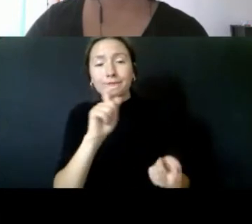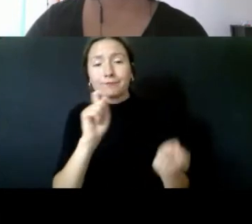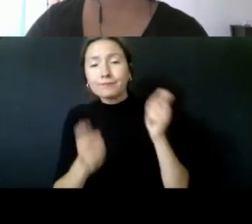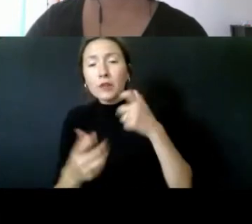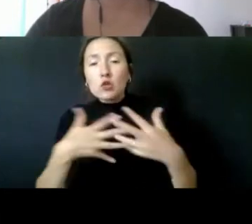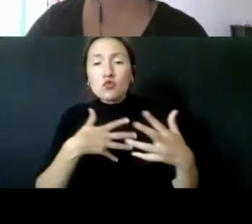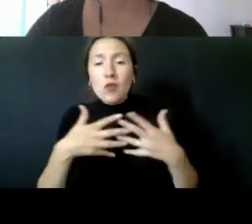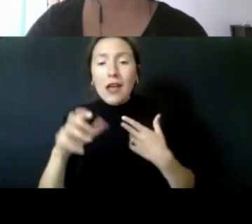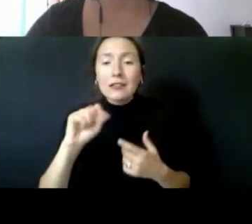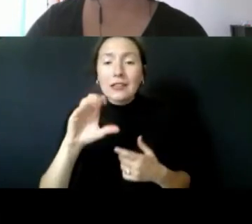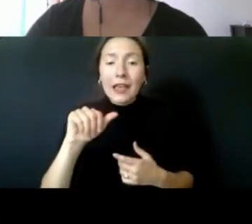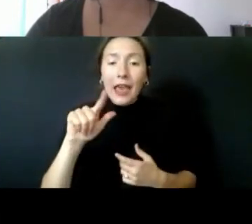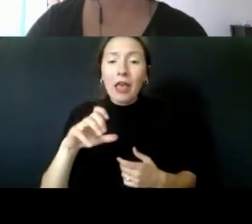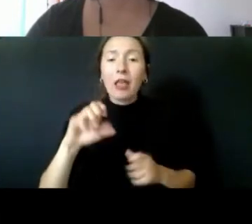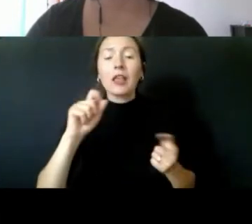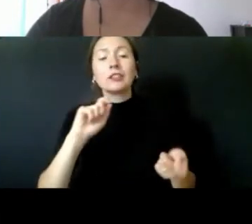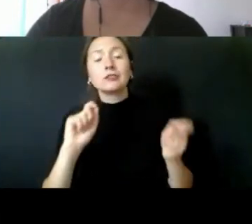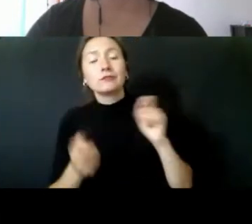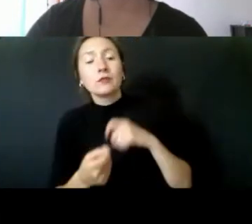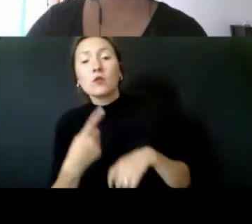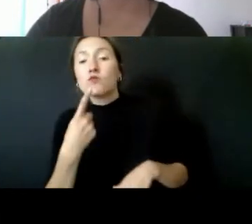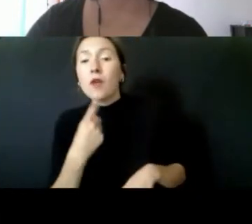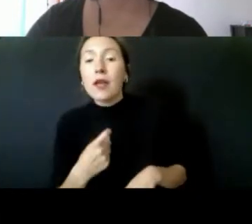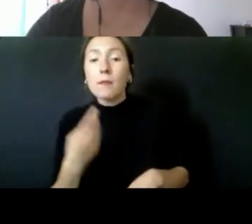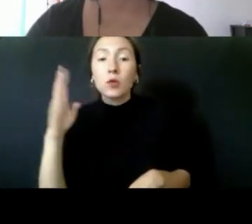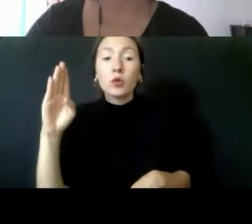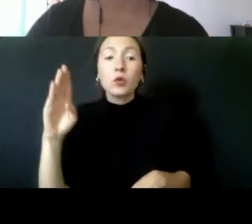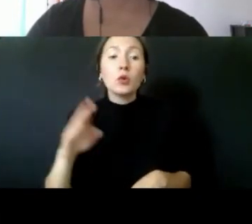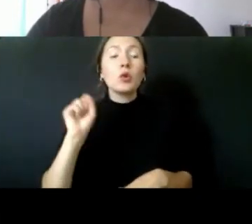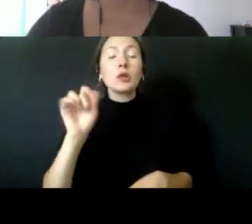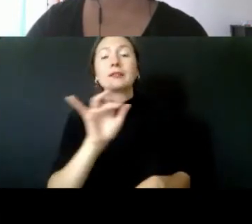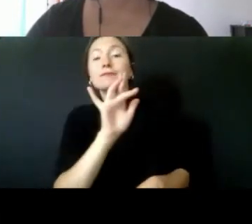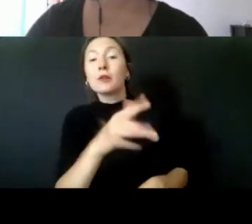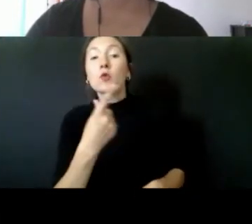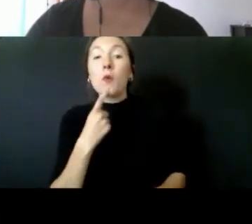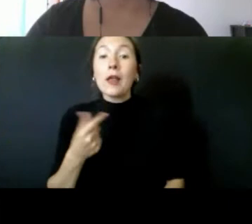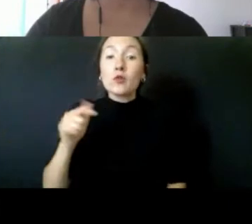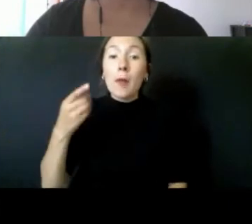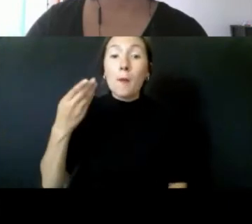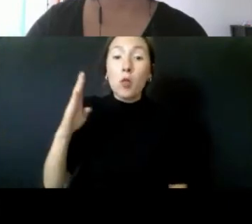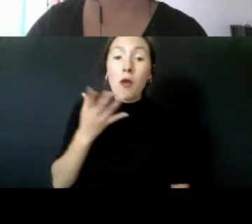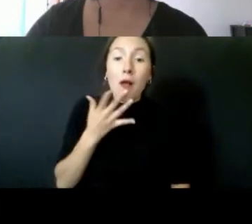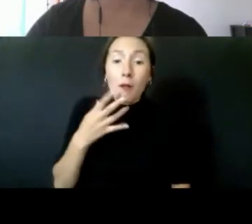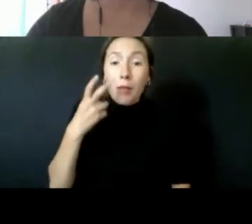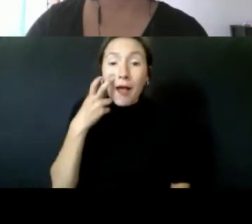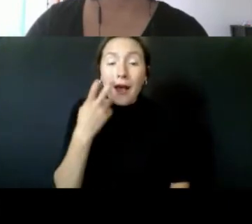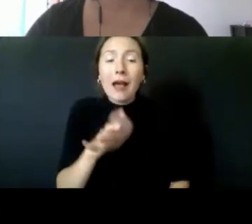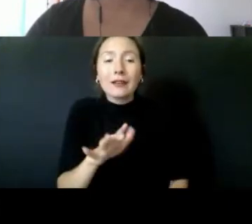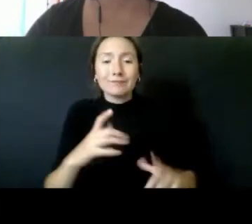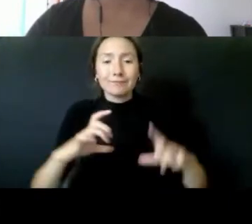color blind this basically is a color filter that helps people who have the colorblind issues or